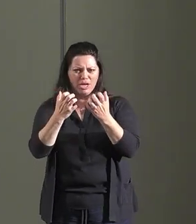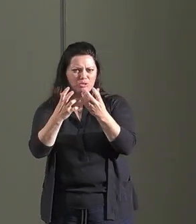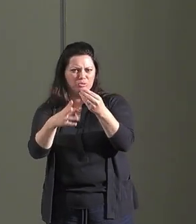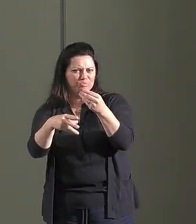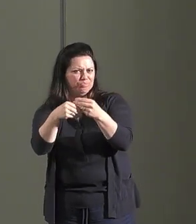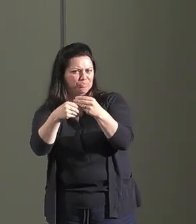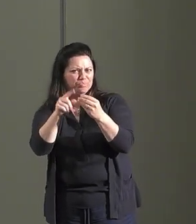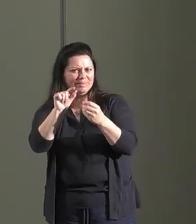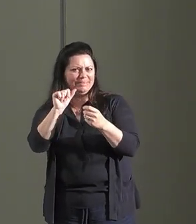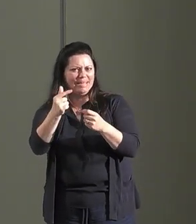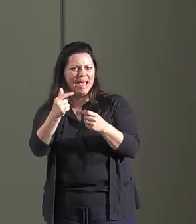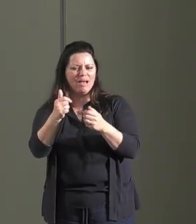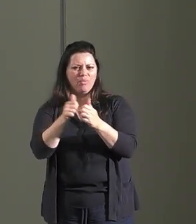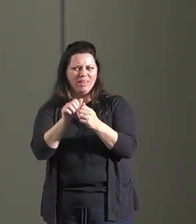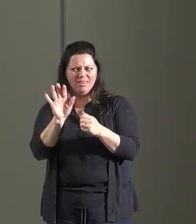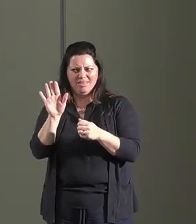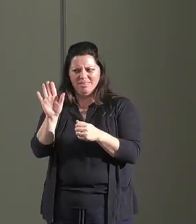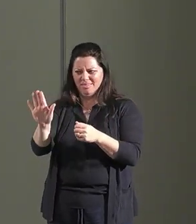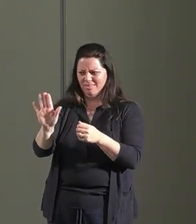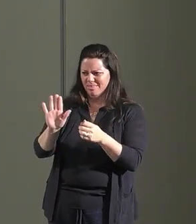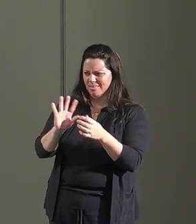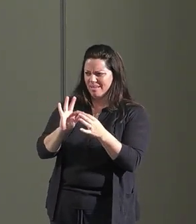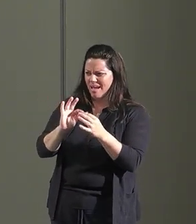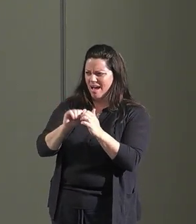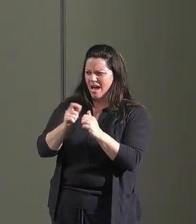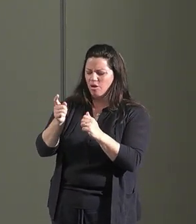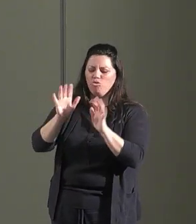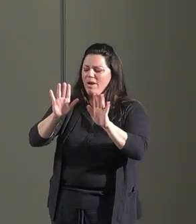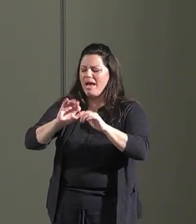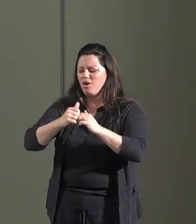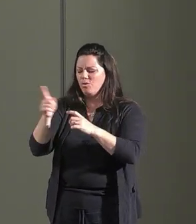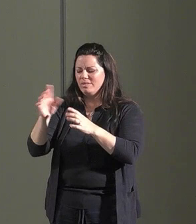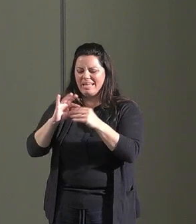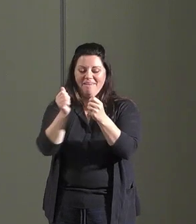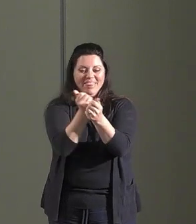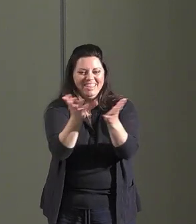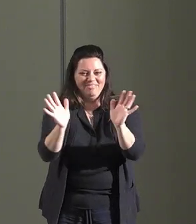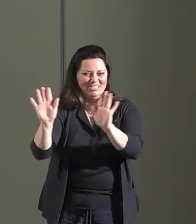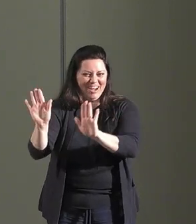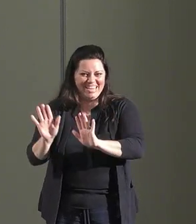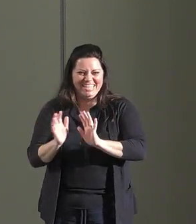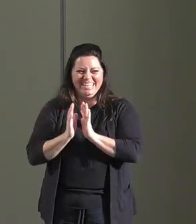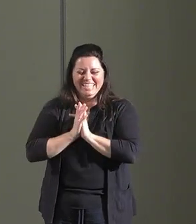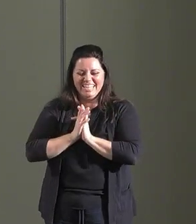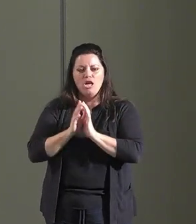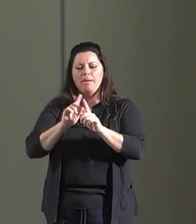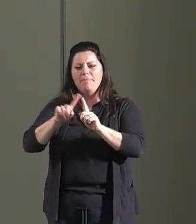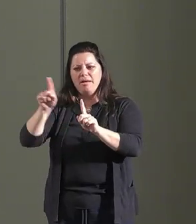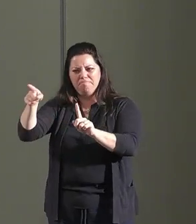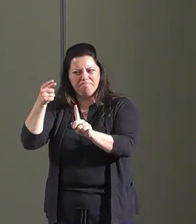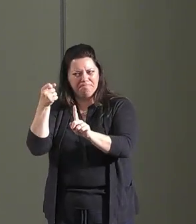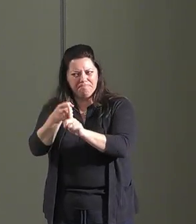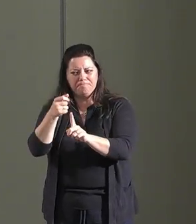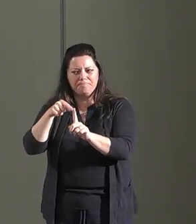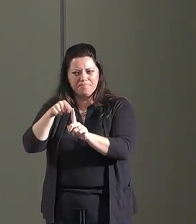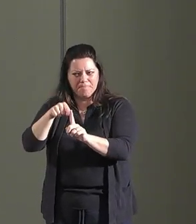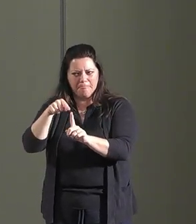of that Jen. It was great -- everything you've said is great. It really hit home that growing